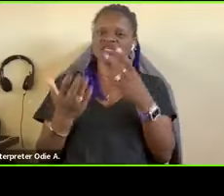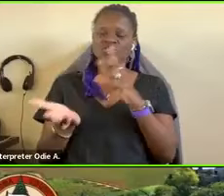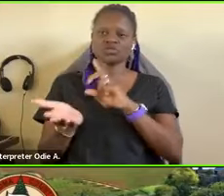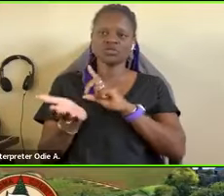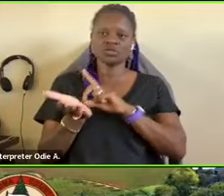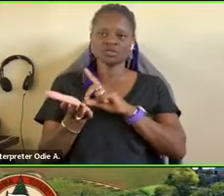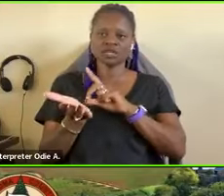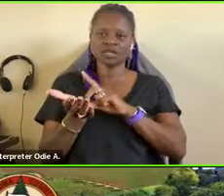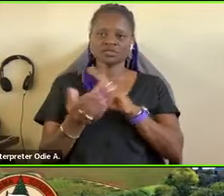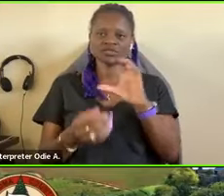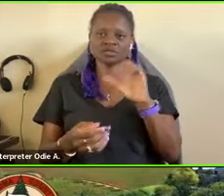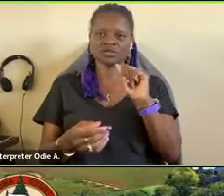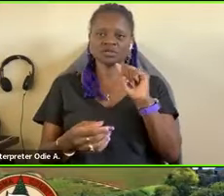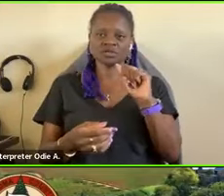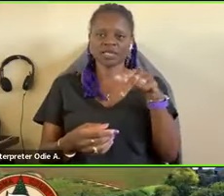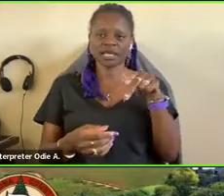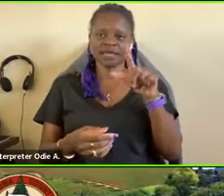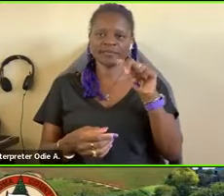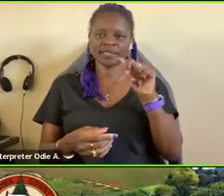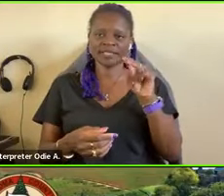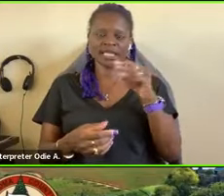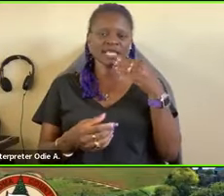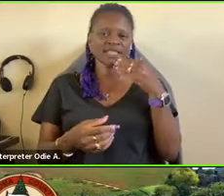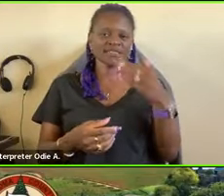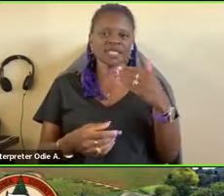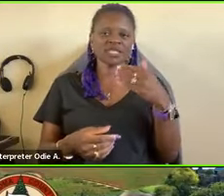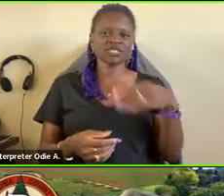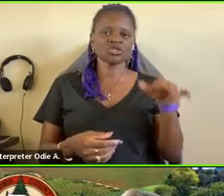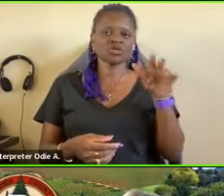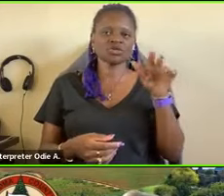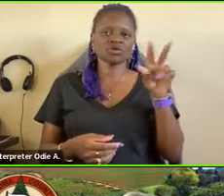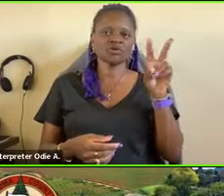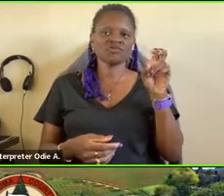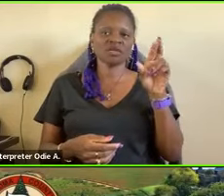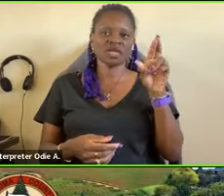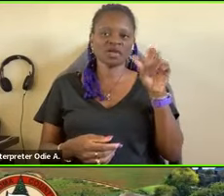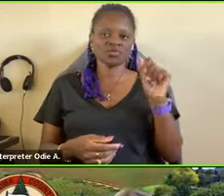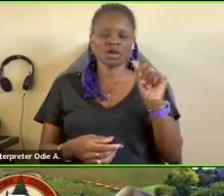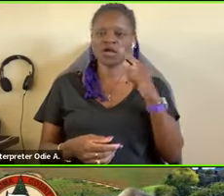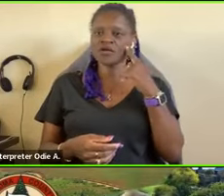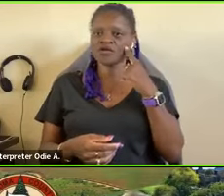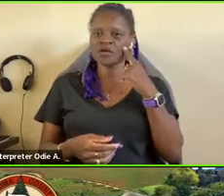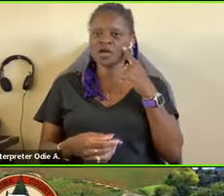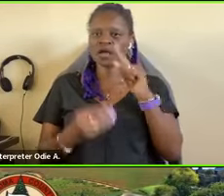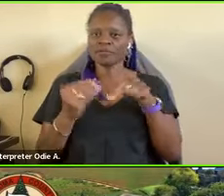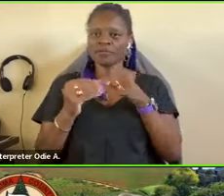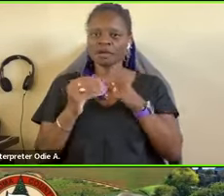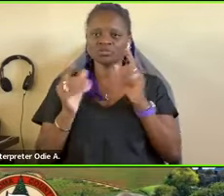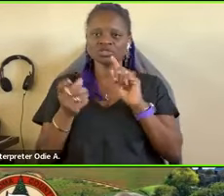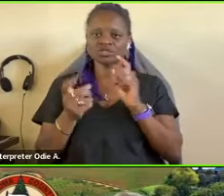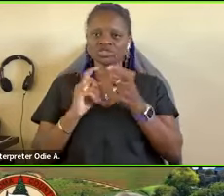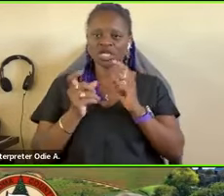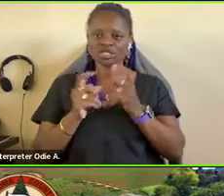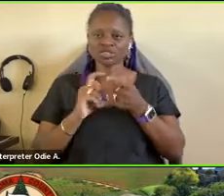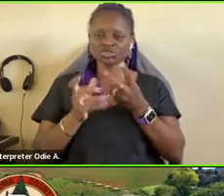Thank you Director Rivera for that important overview of the changes that are underway in the COVID response.